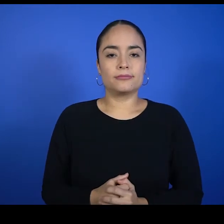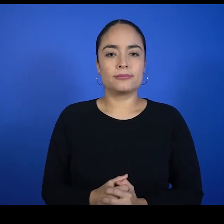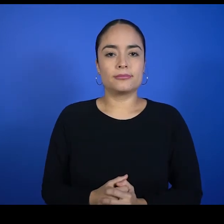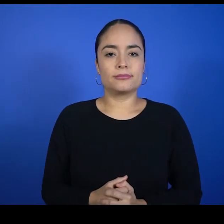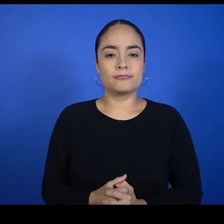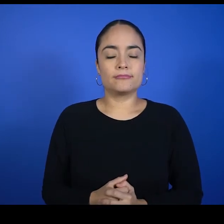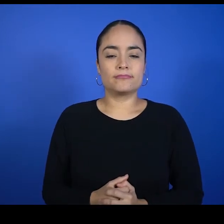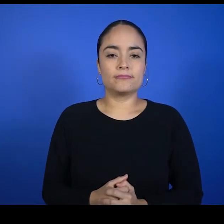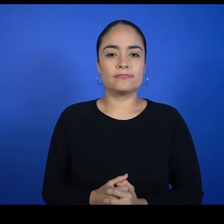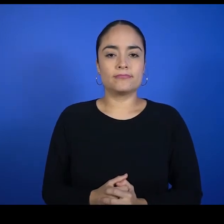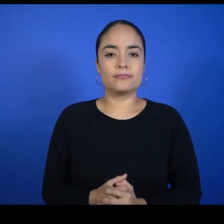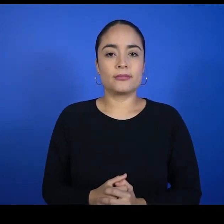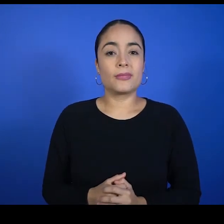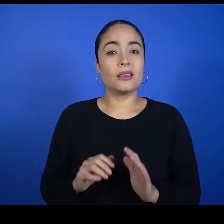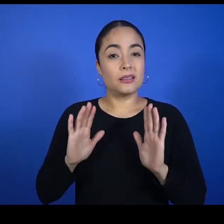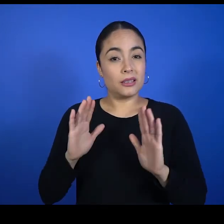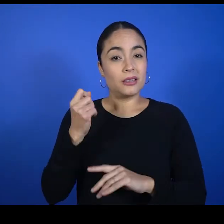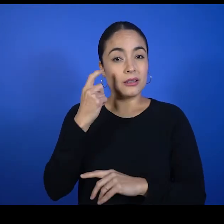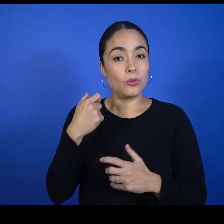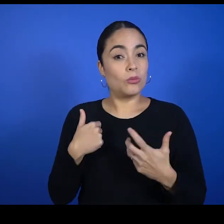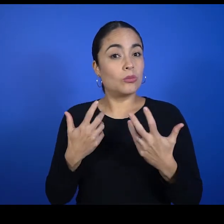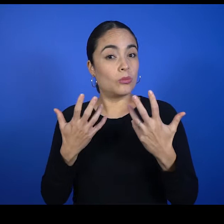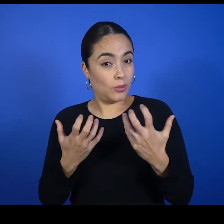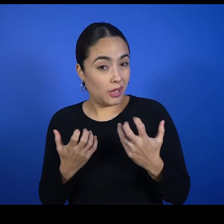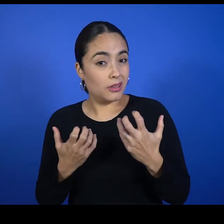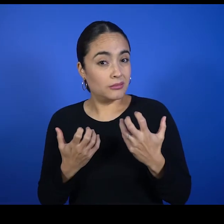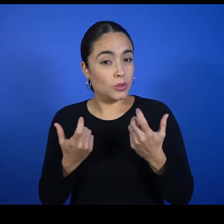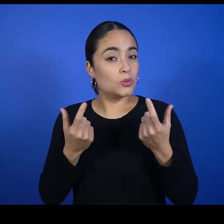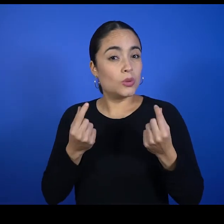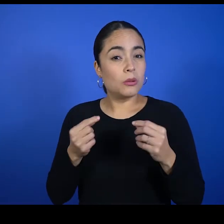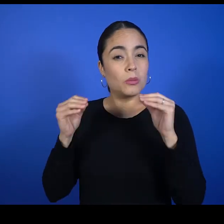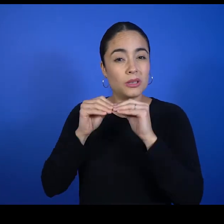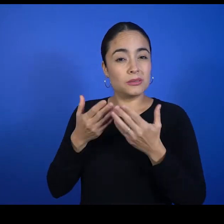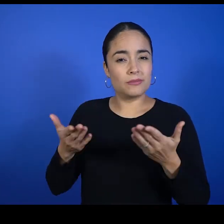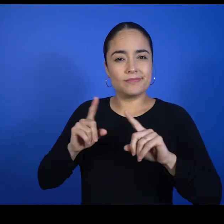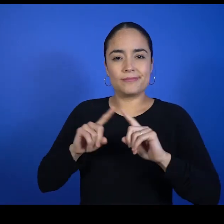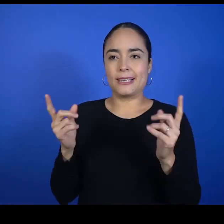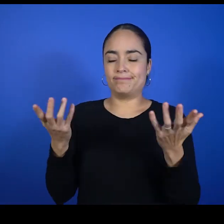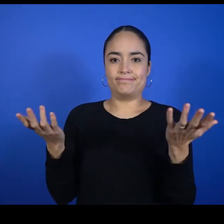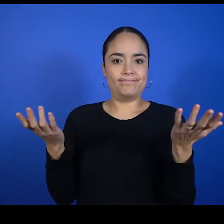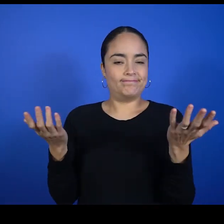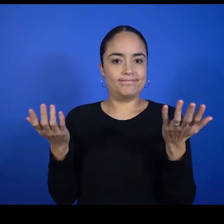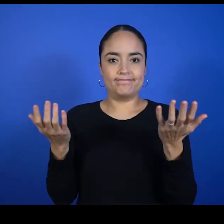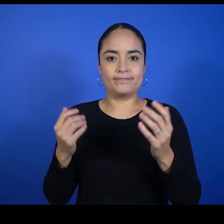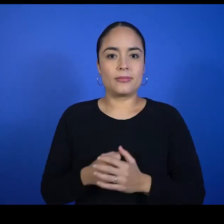Kevin: It's not that it's not appealing, it just takes a lot of energy to sort of like look at things and like sort of process everything. Because you're both processing the auditory as well